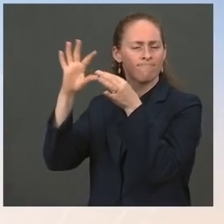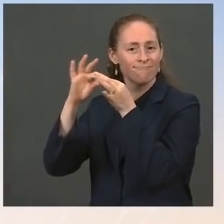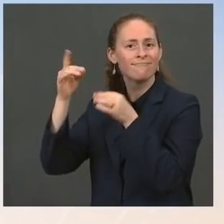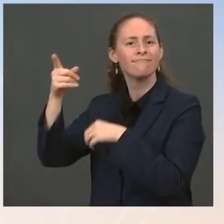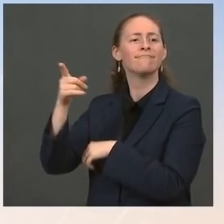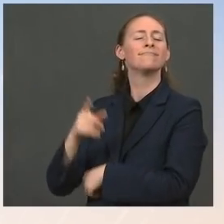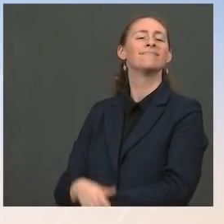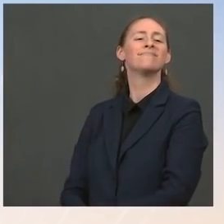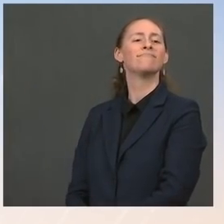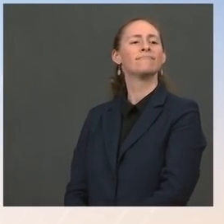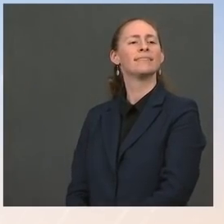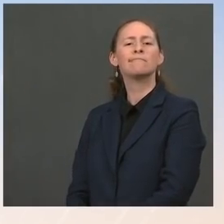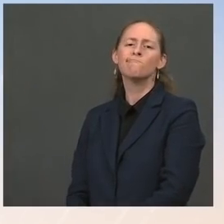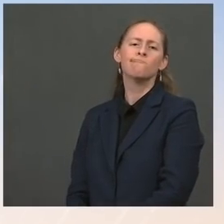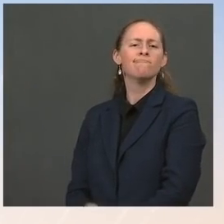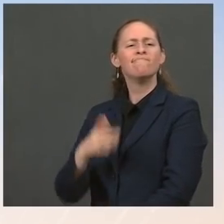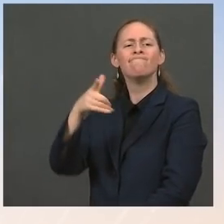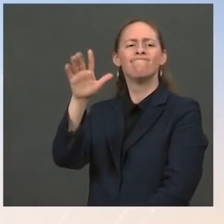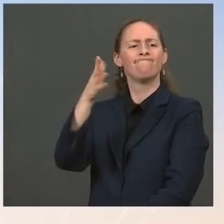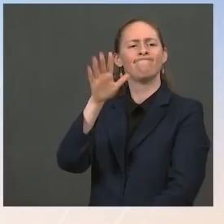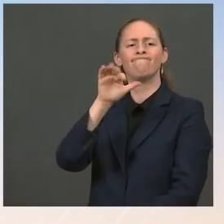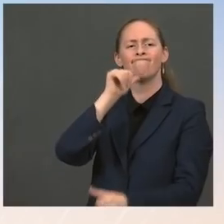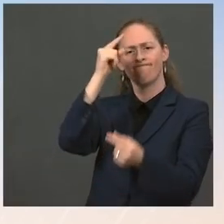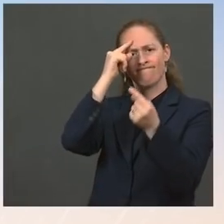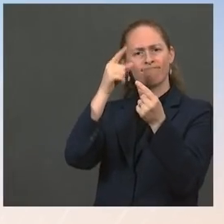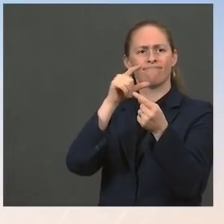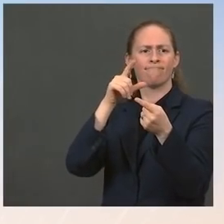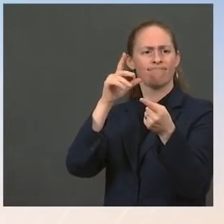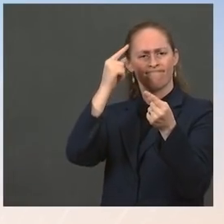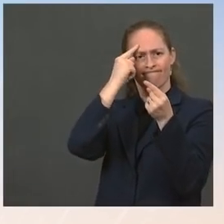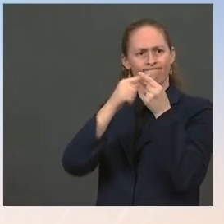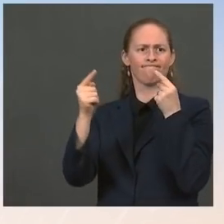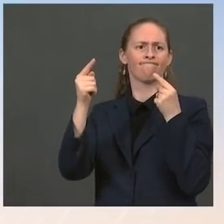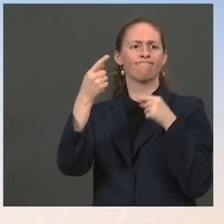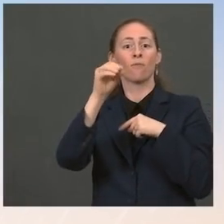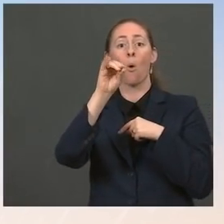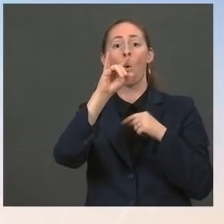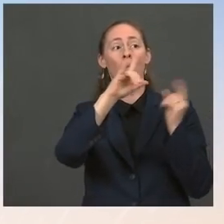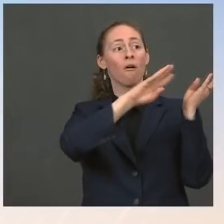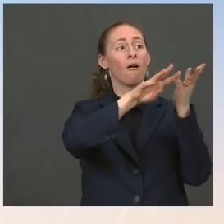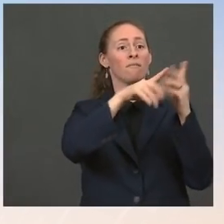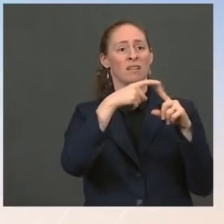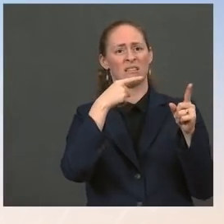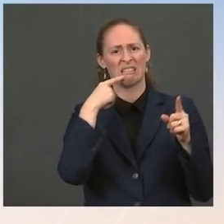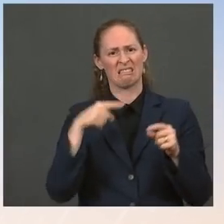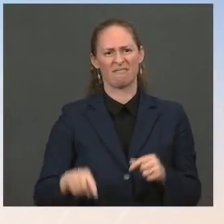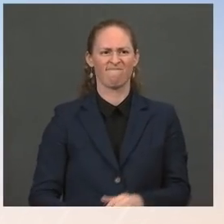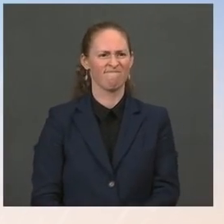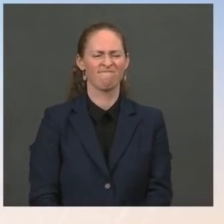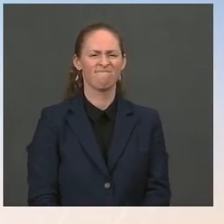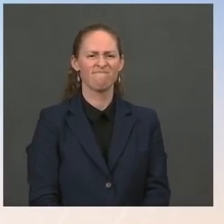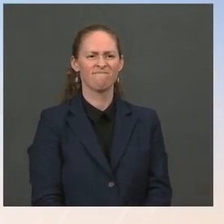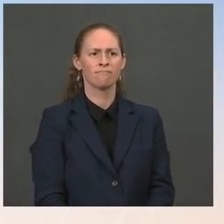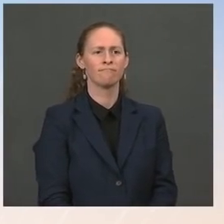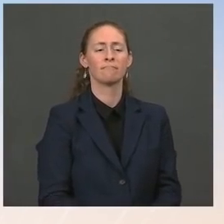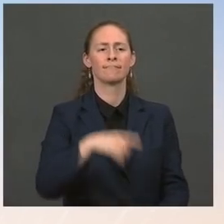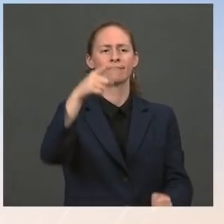Is that something that's seriously being looked at? Ms. Psaki: I would defer to the Energy Secretary, but I don't have anything new to report on that from internally in the White House.